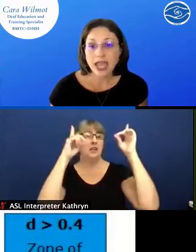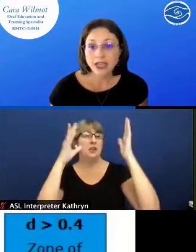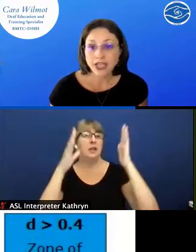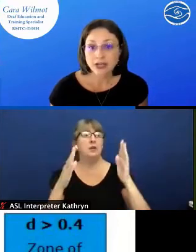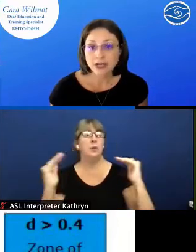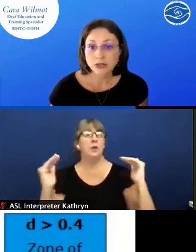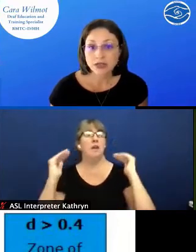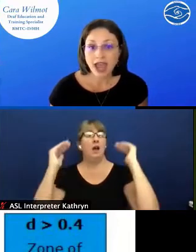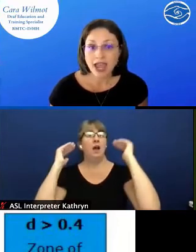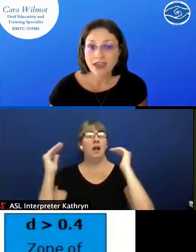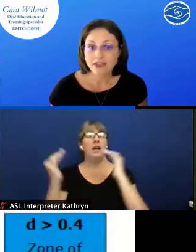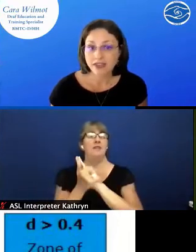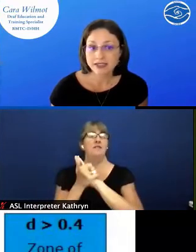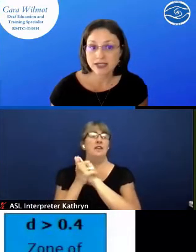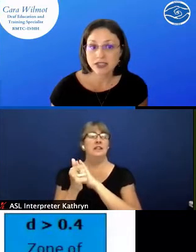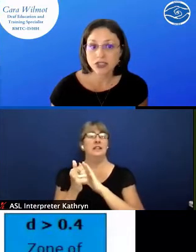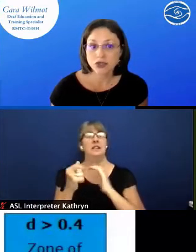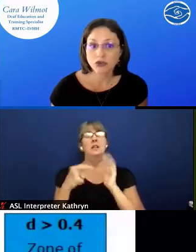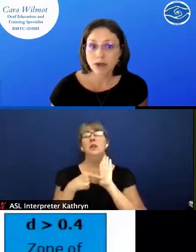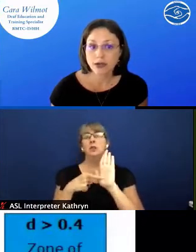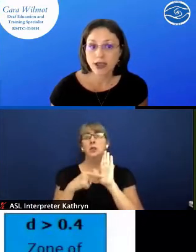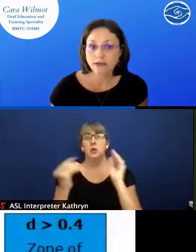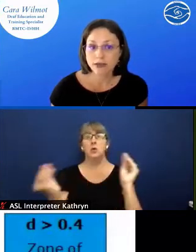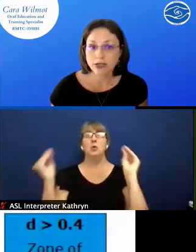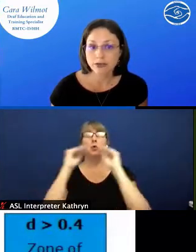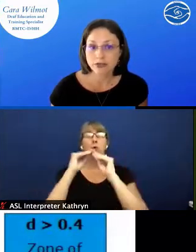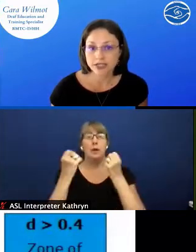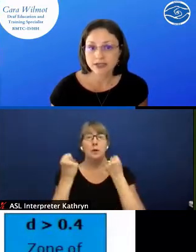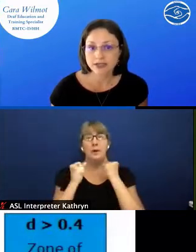Educators with high efficacy show greater effort and persistence,